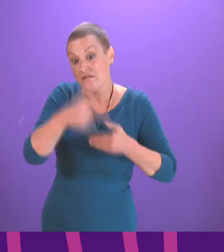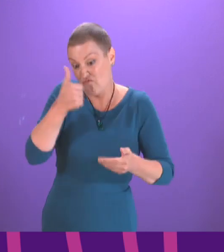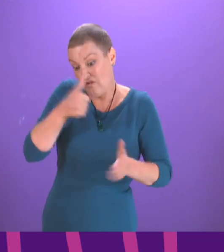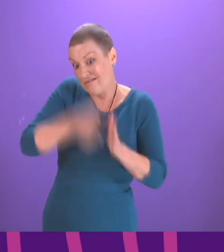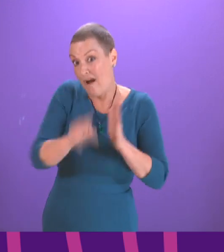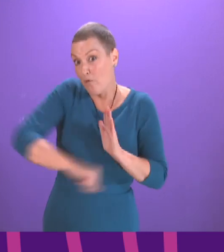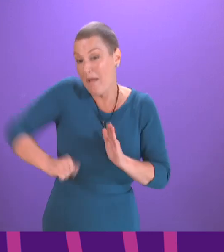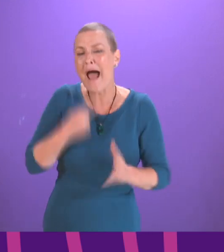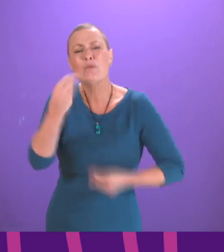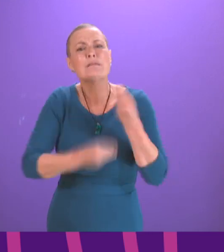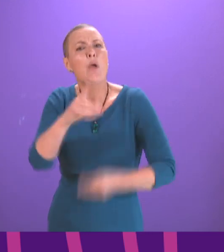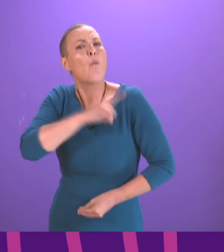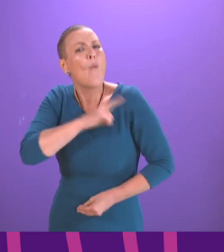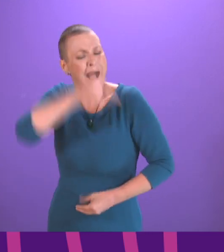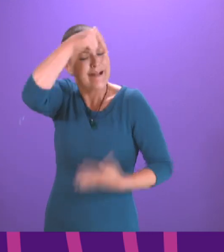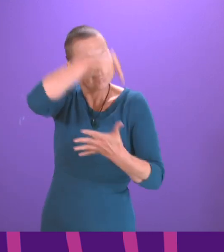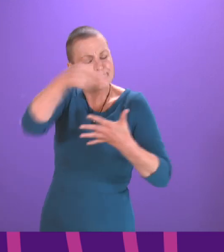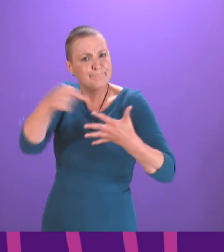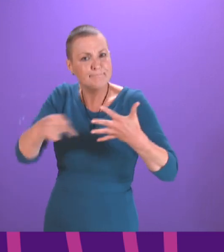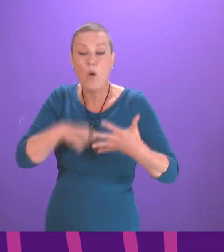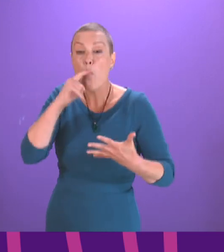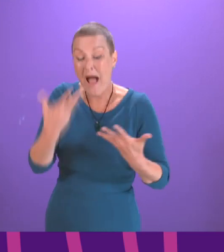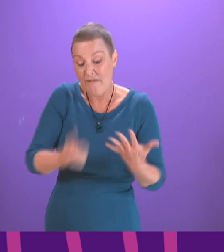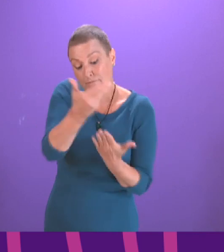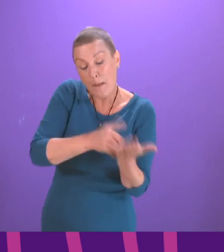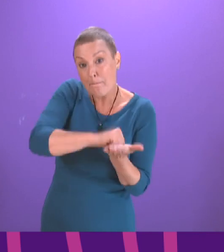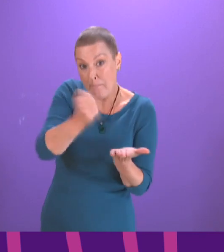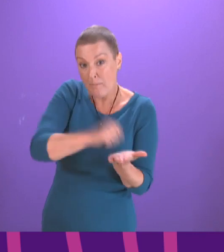of the reasoning behind those decisions. A detailed analysis paper is also being published,